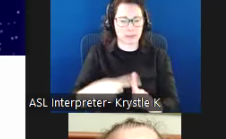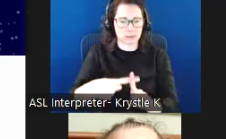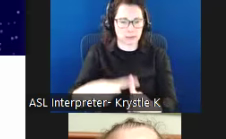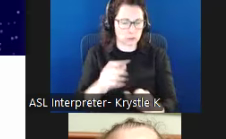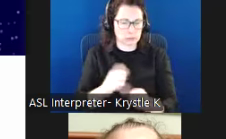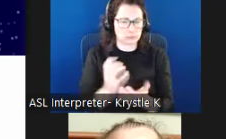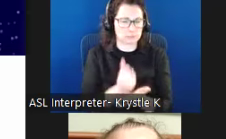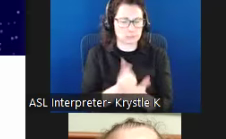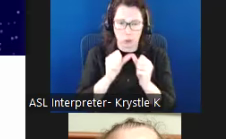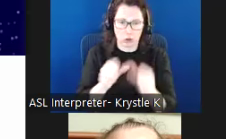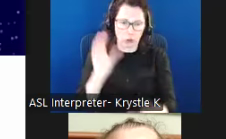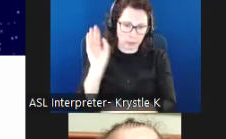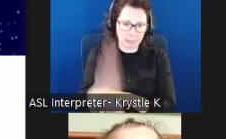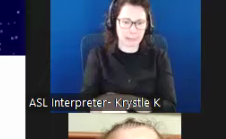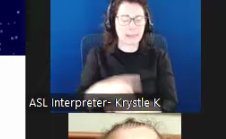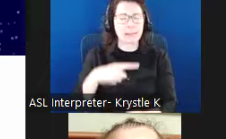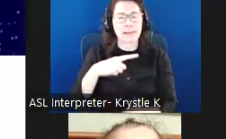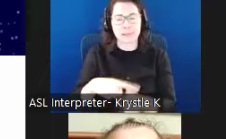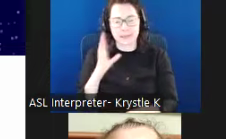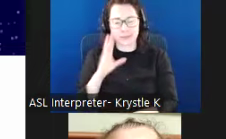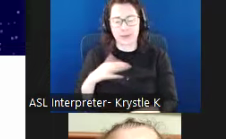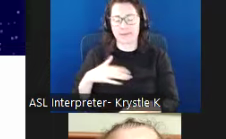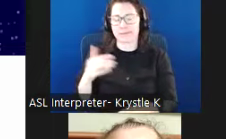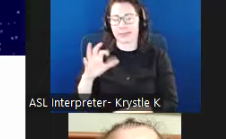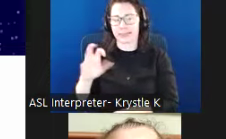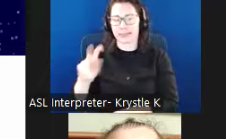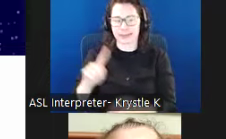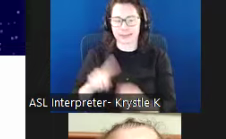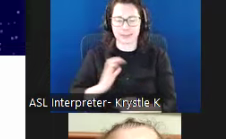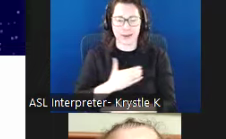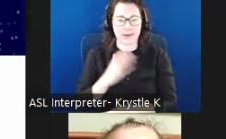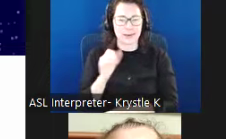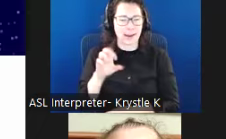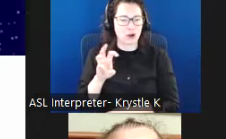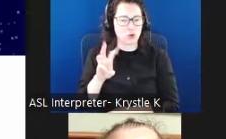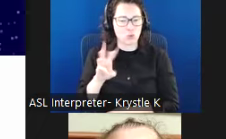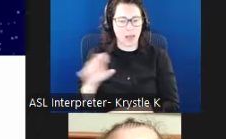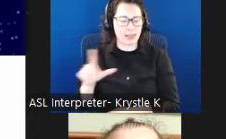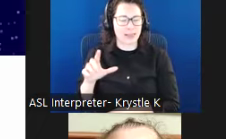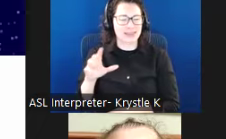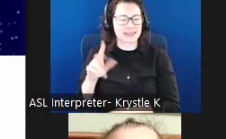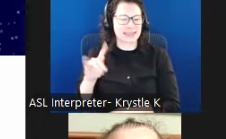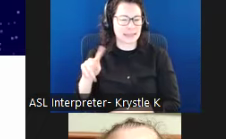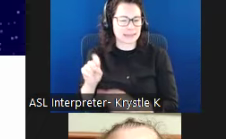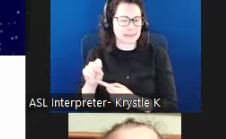And we're we're also going to add a link to our Carol Kicks web page to the chat